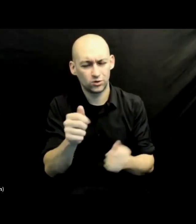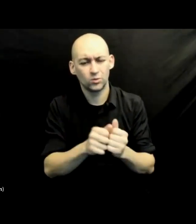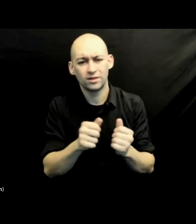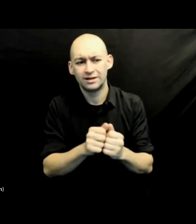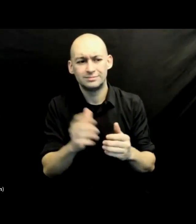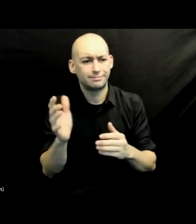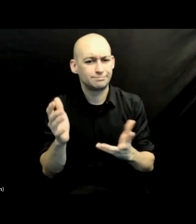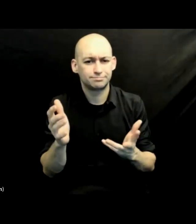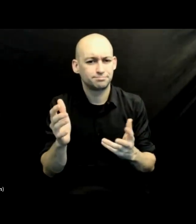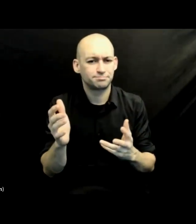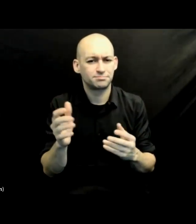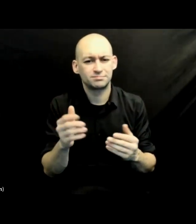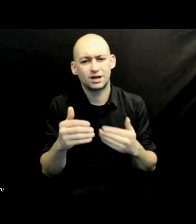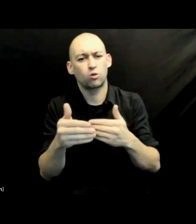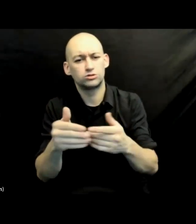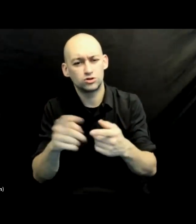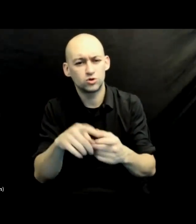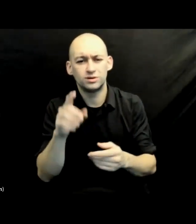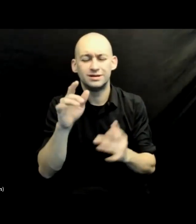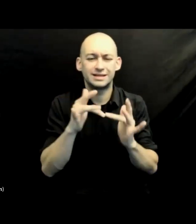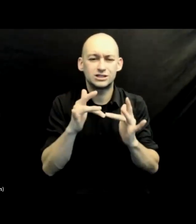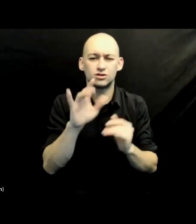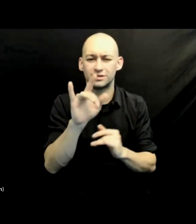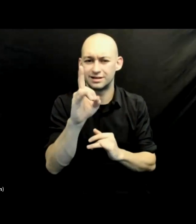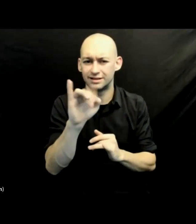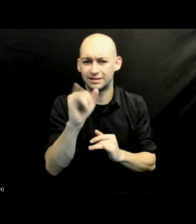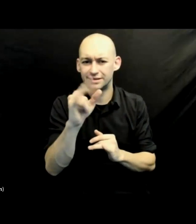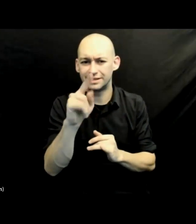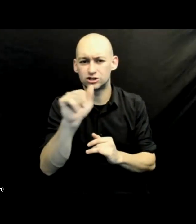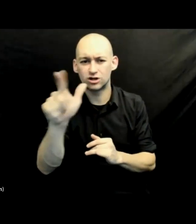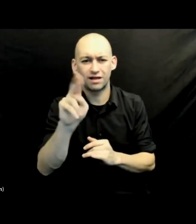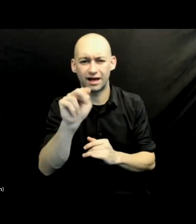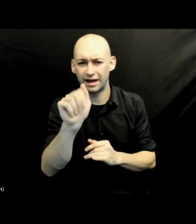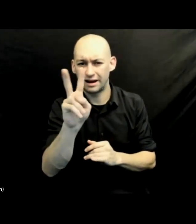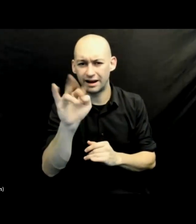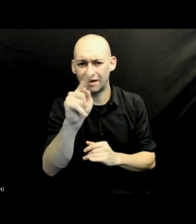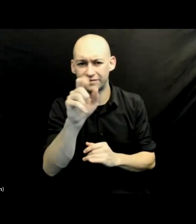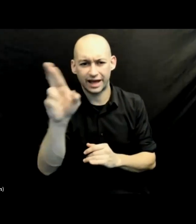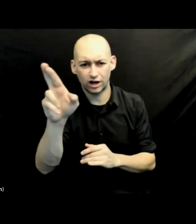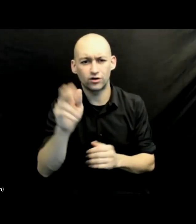to a digital navigator to help you find those resources that you need. We want to make sure